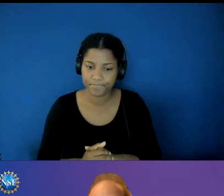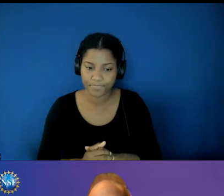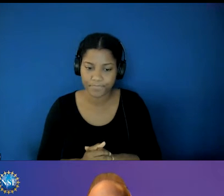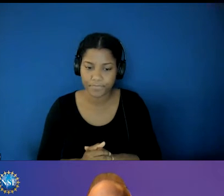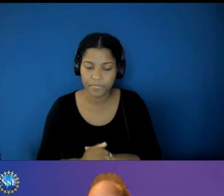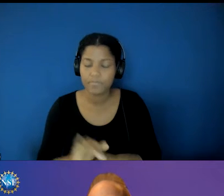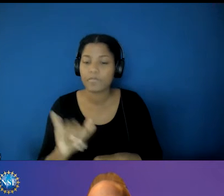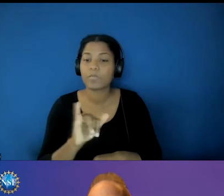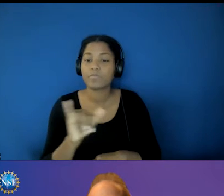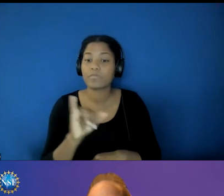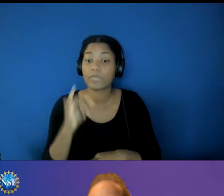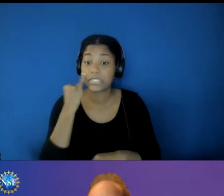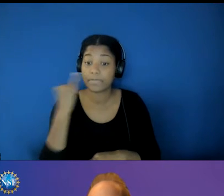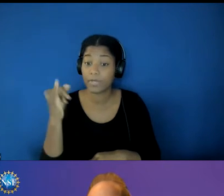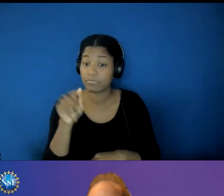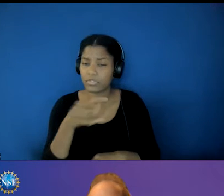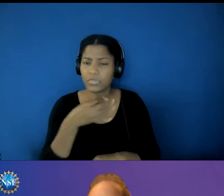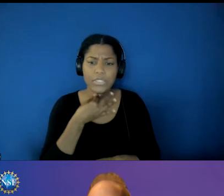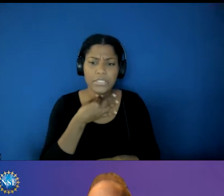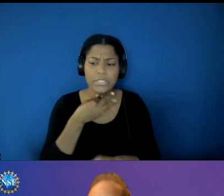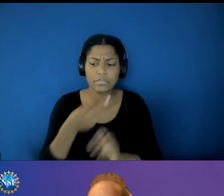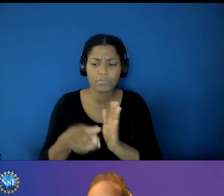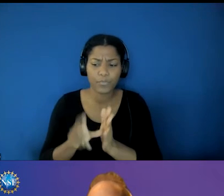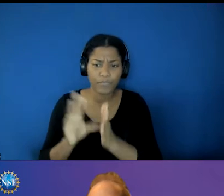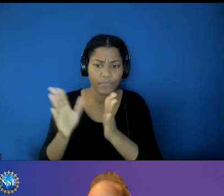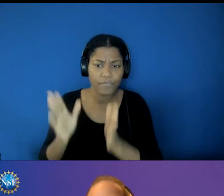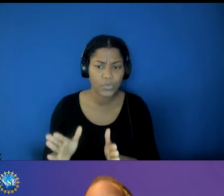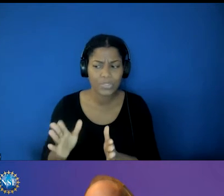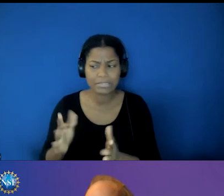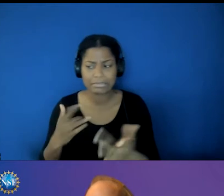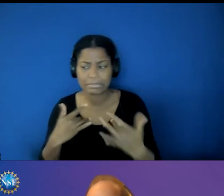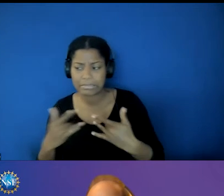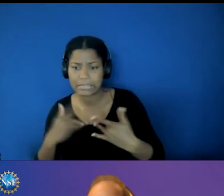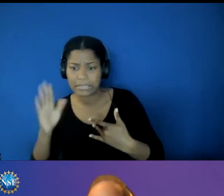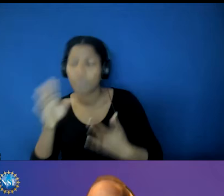if you wonder if reviewers will have a concern, almost certainly they will. I often get questions,